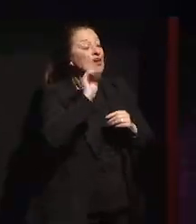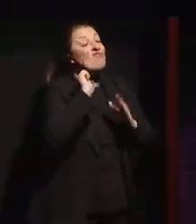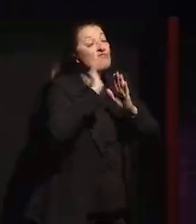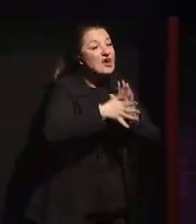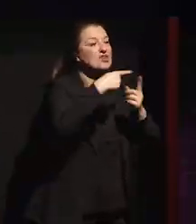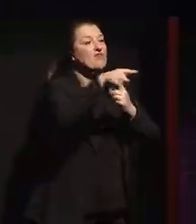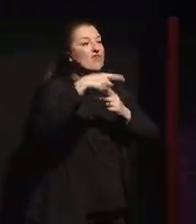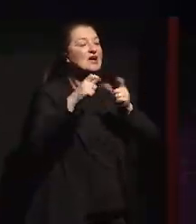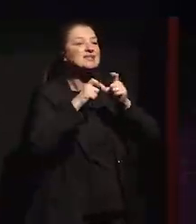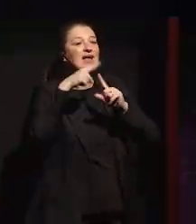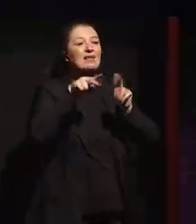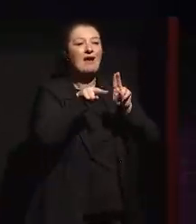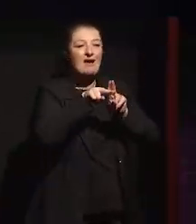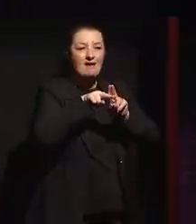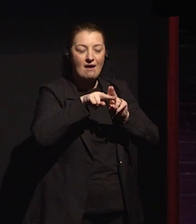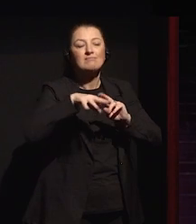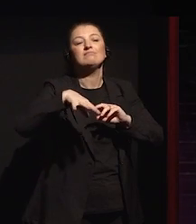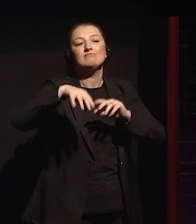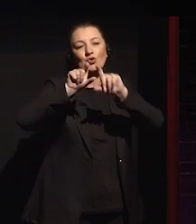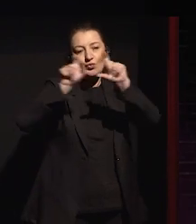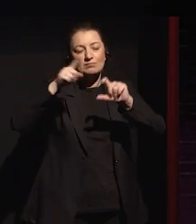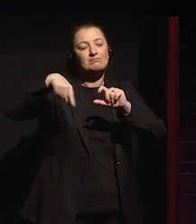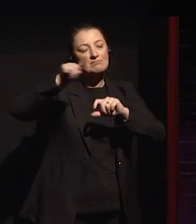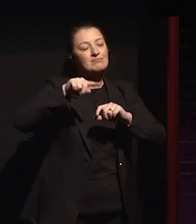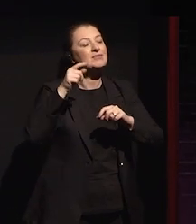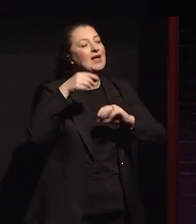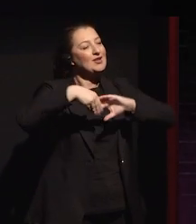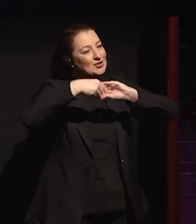by supporting us in workshops that you can attend for two days.